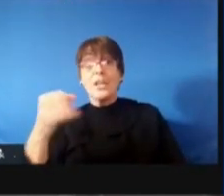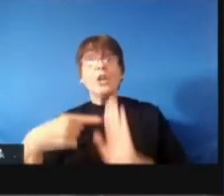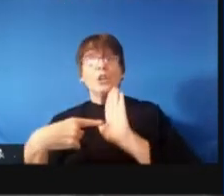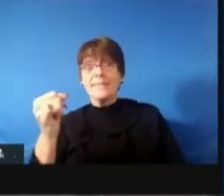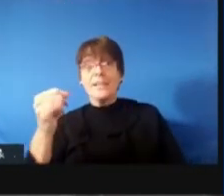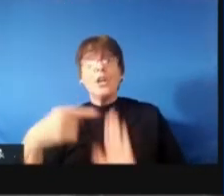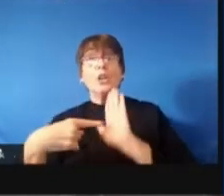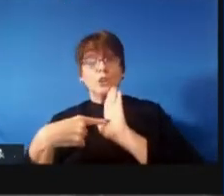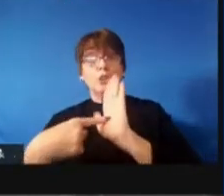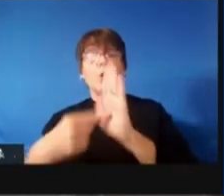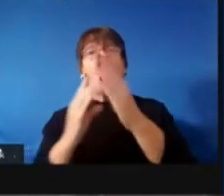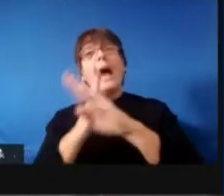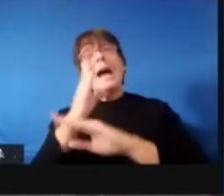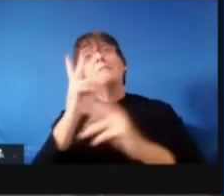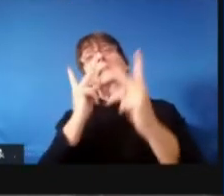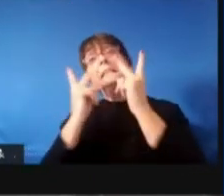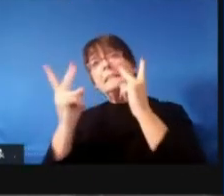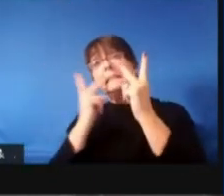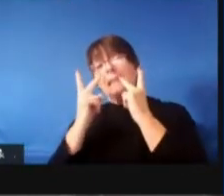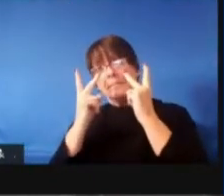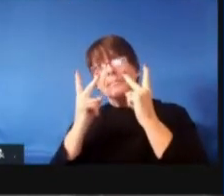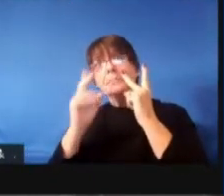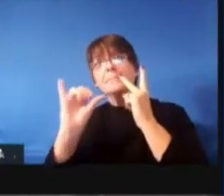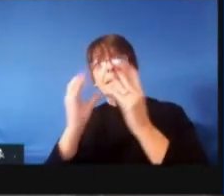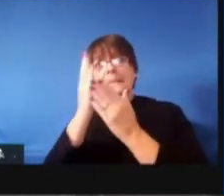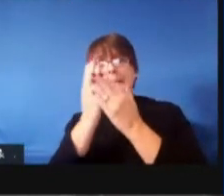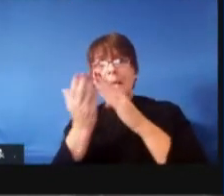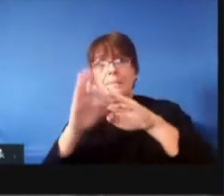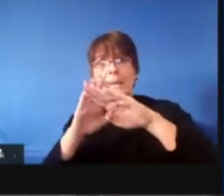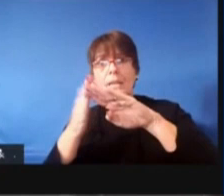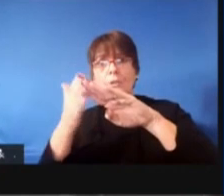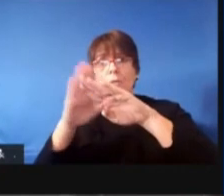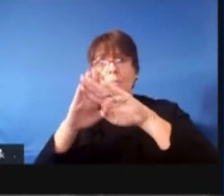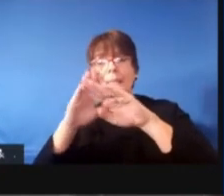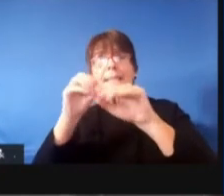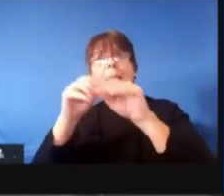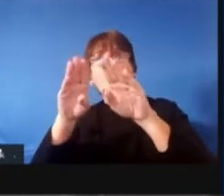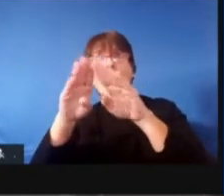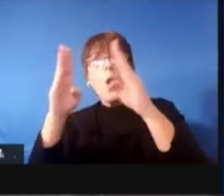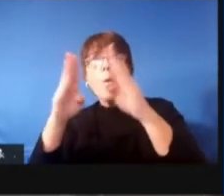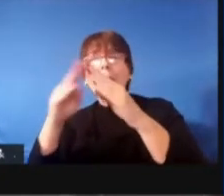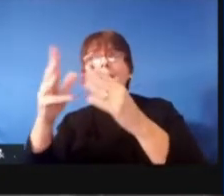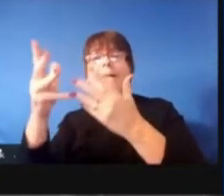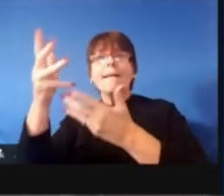RESPONSE TO COVID. AND THEN AND THEN THE SECOND VERTICAL